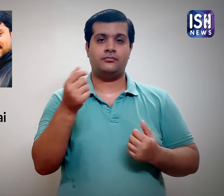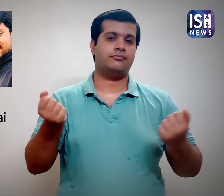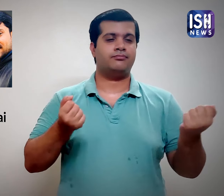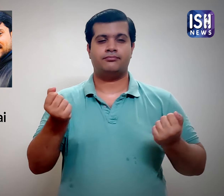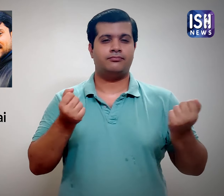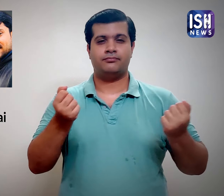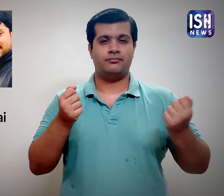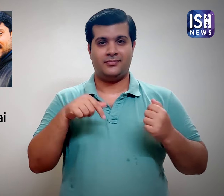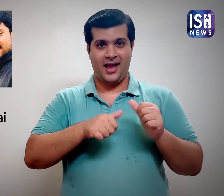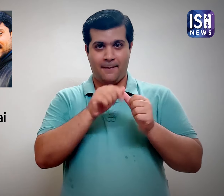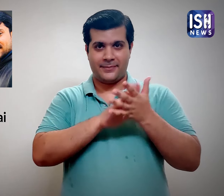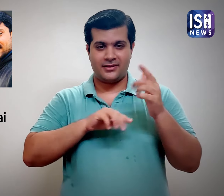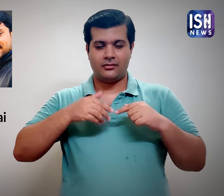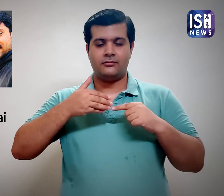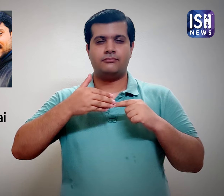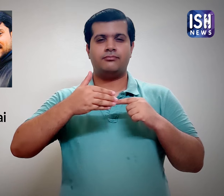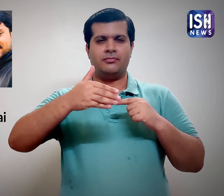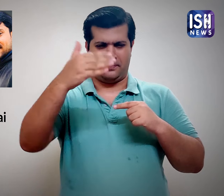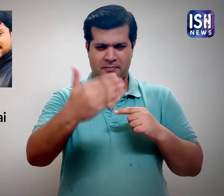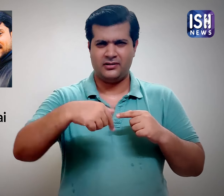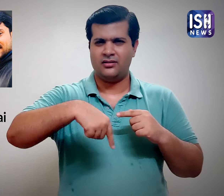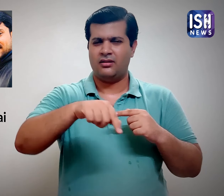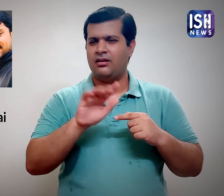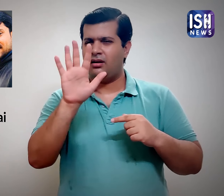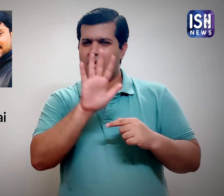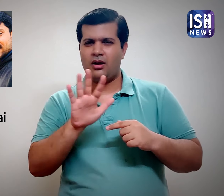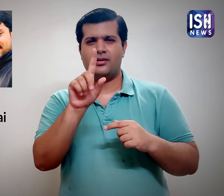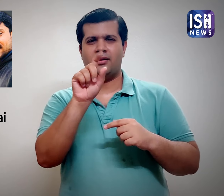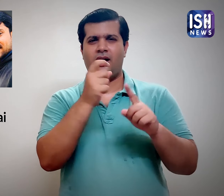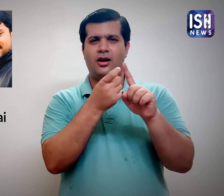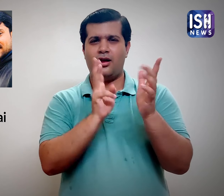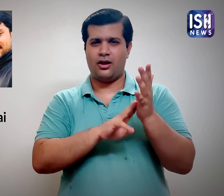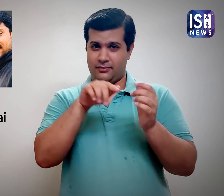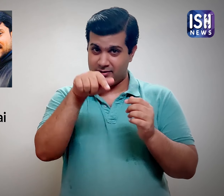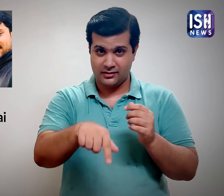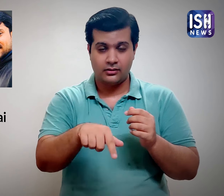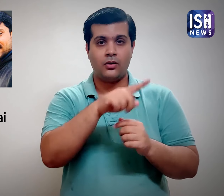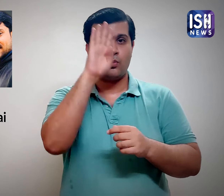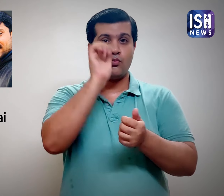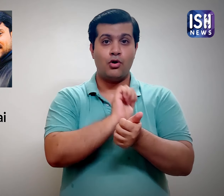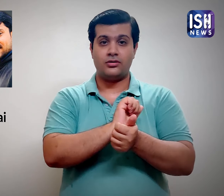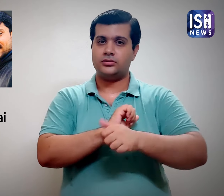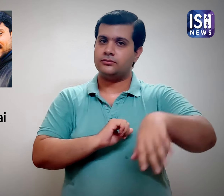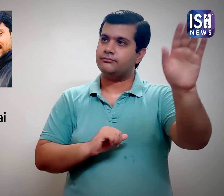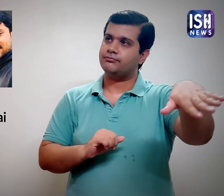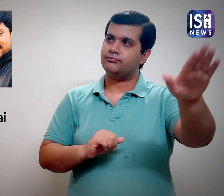The truck was halted at a police check-point 10 km from Ahmednagar.